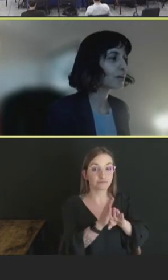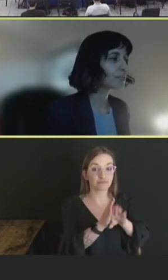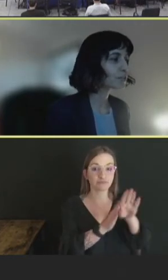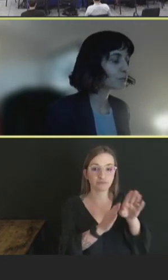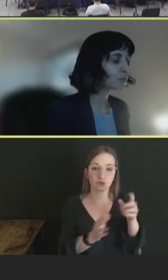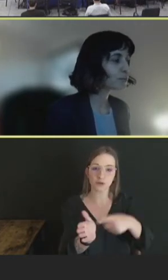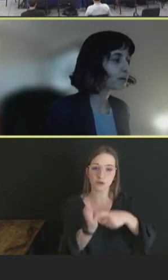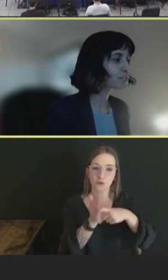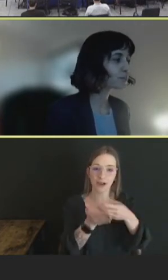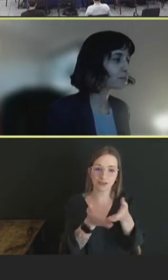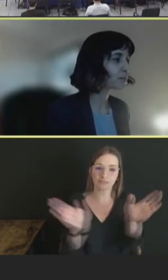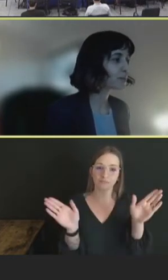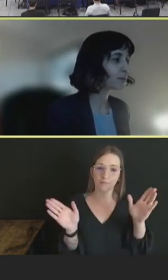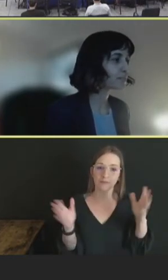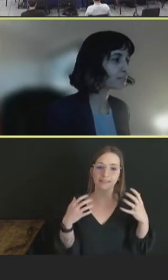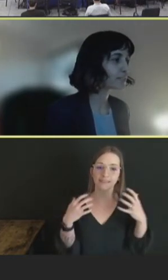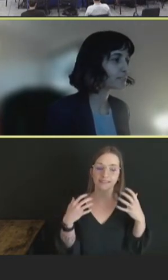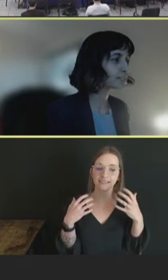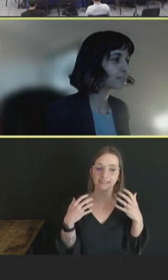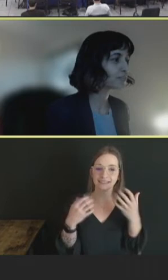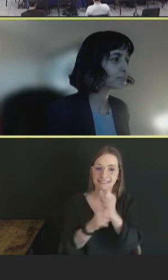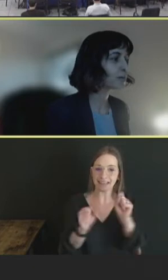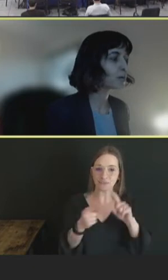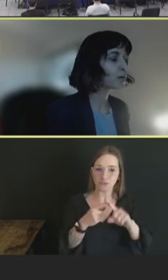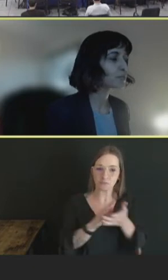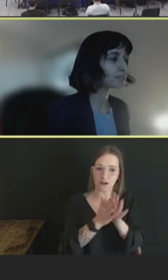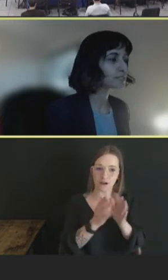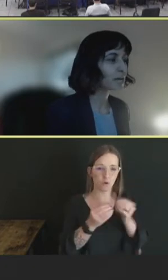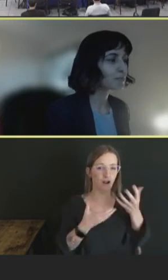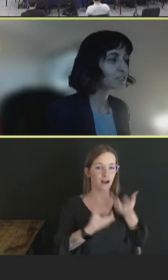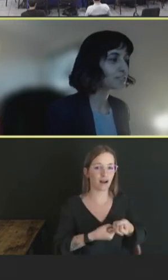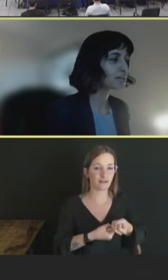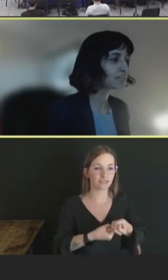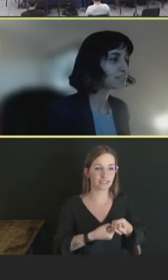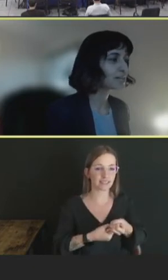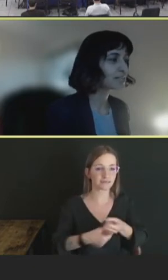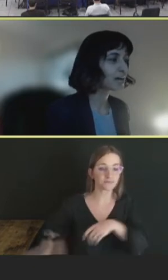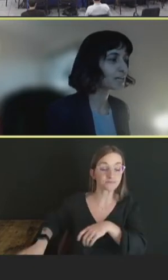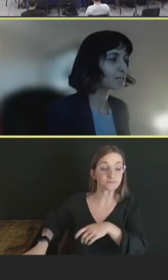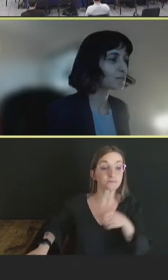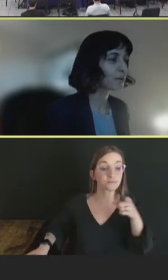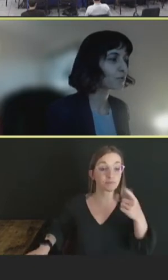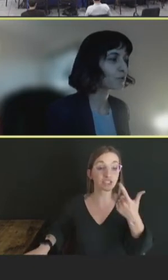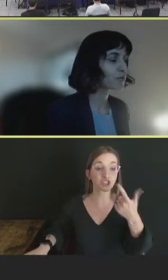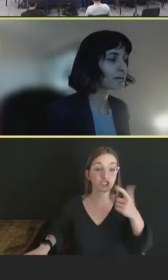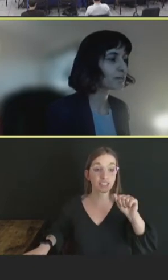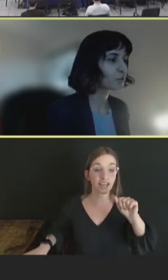The Global Advisory Committee on Vaccine Safety was established in 1999 by the World Health